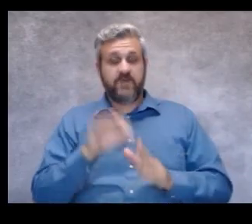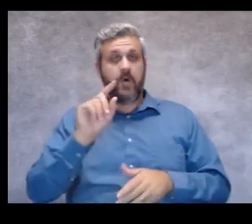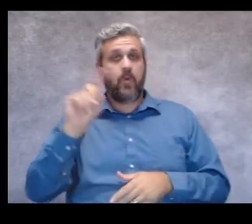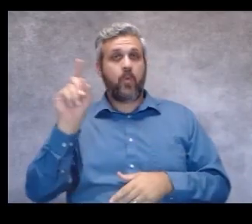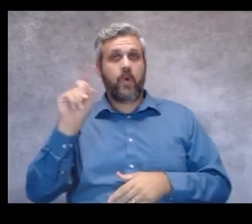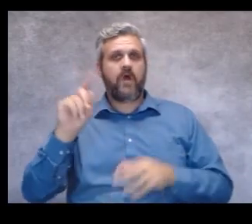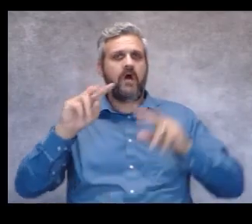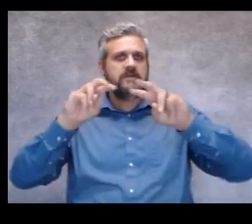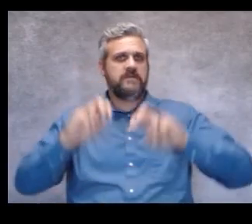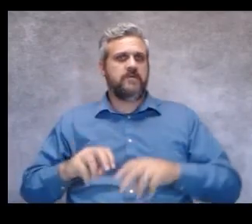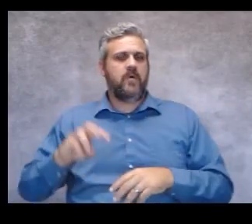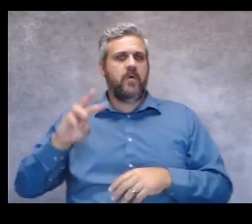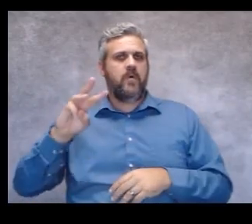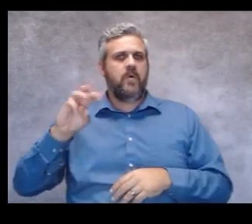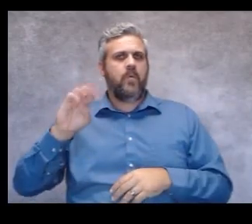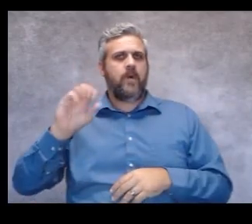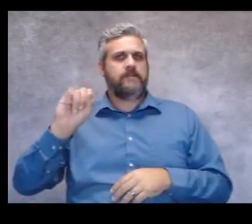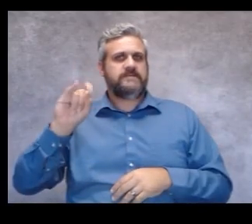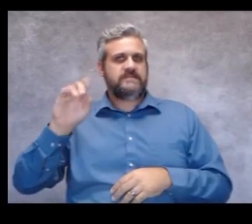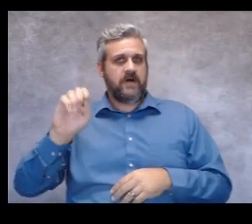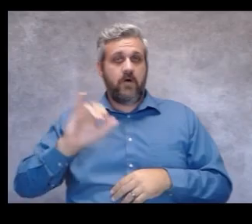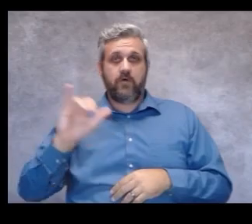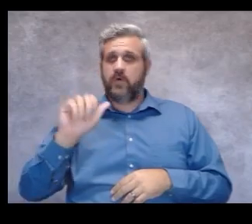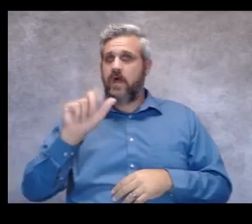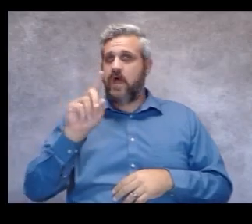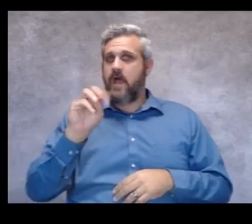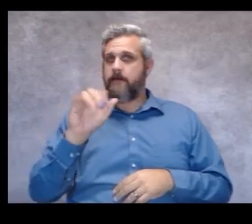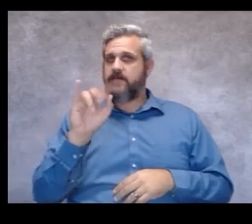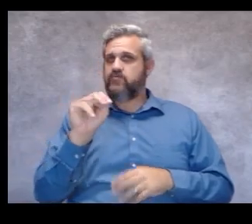website or on the administration booklet.